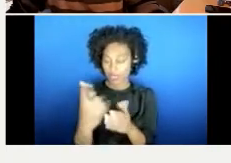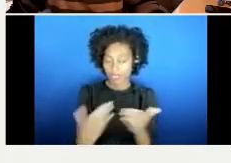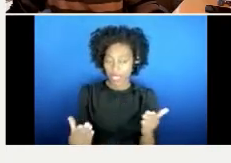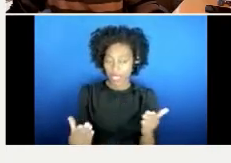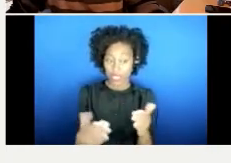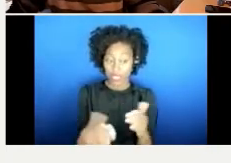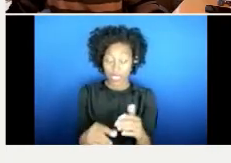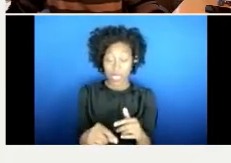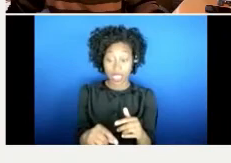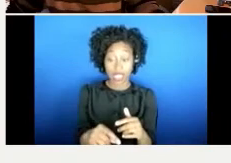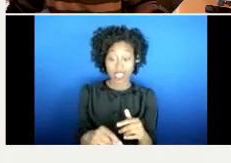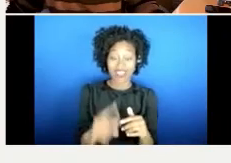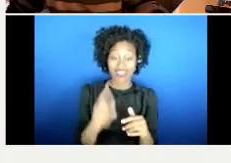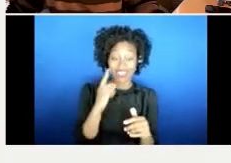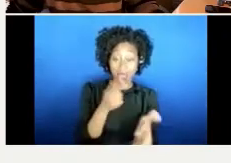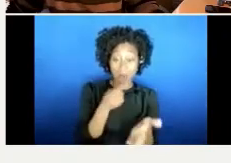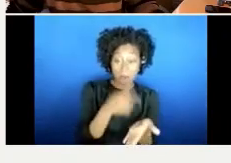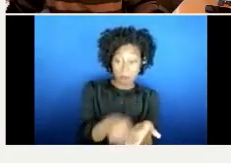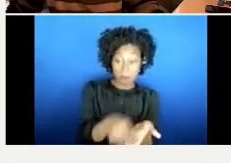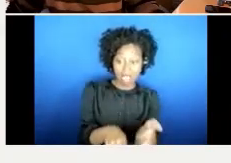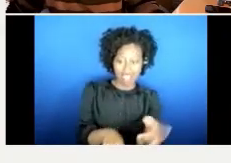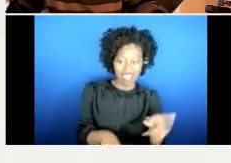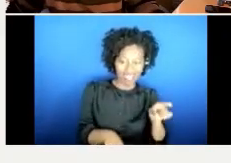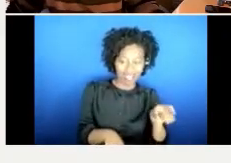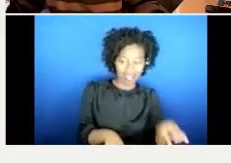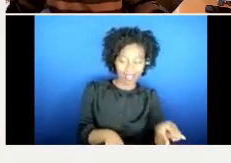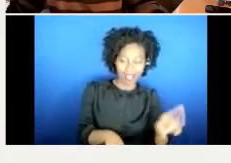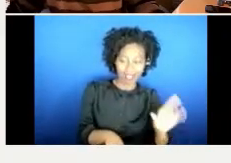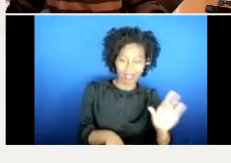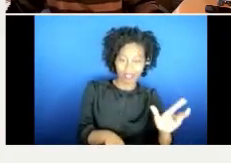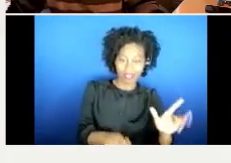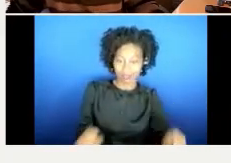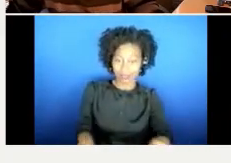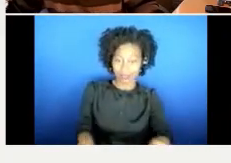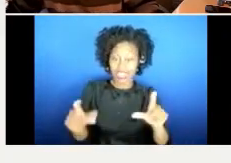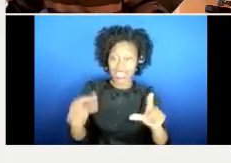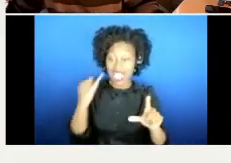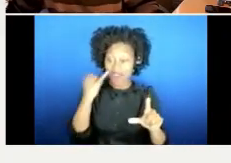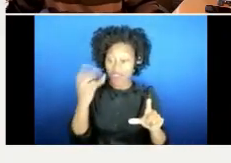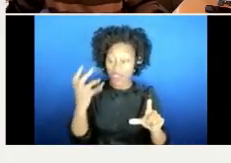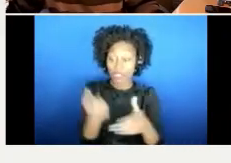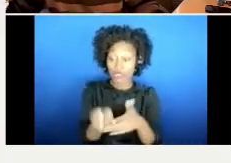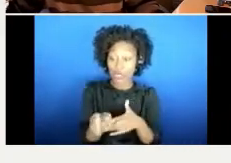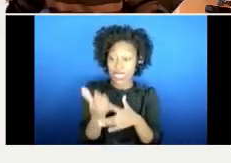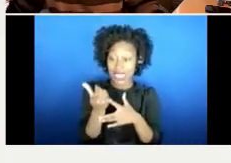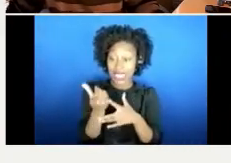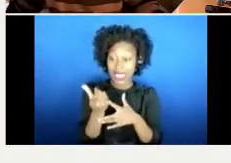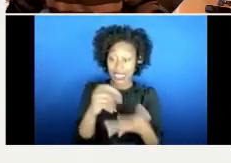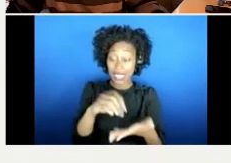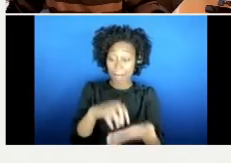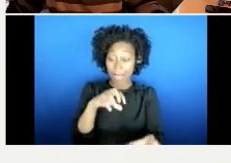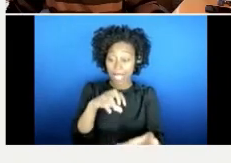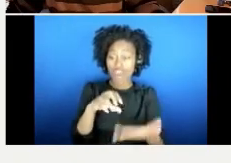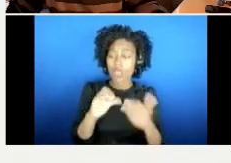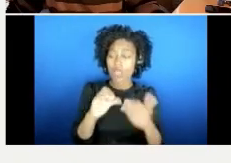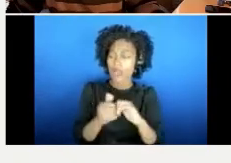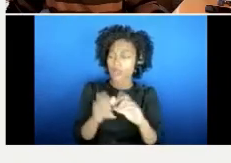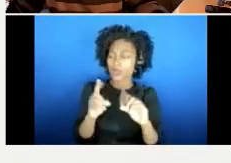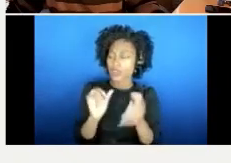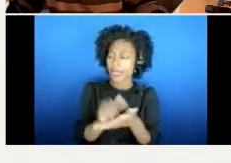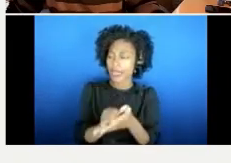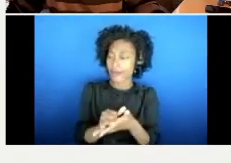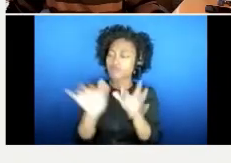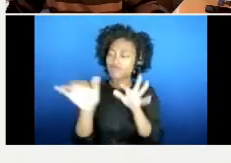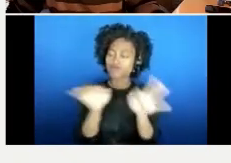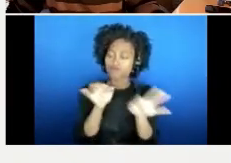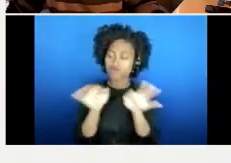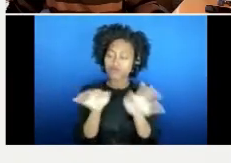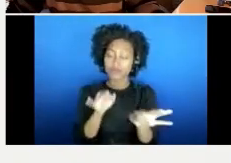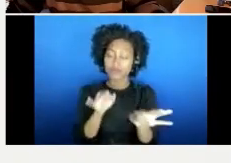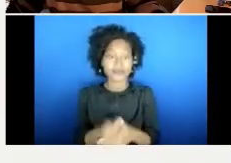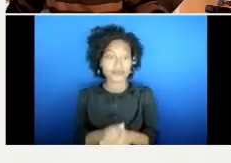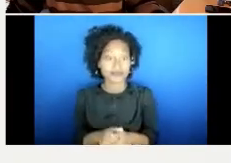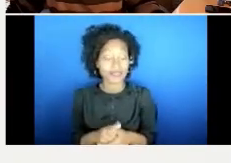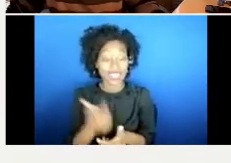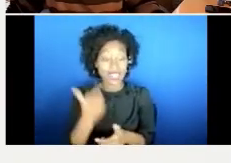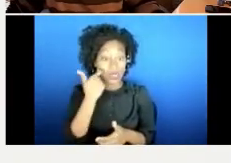edit section, if you want to delete a module. How you can do. The module I created, I want